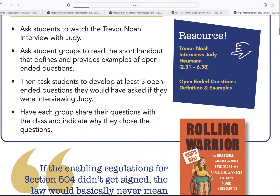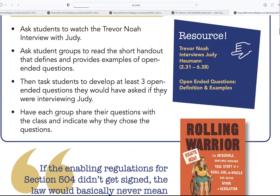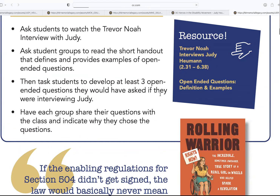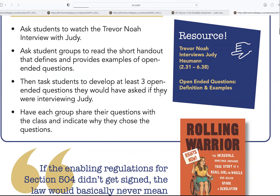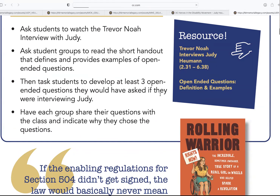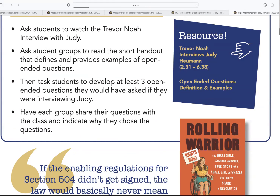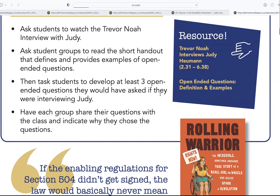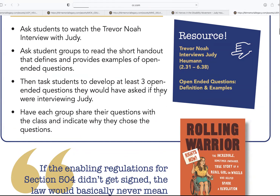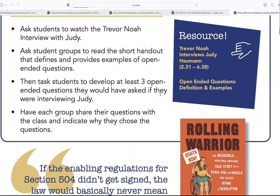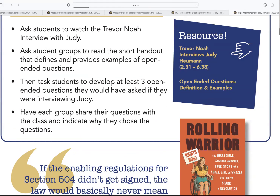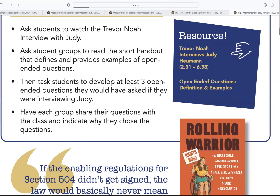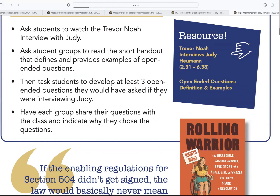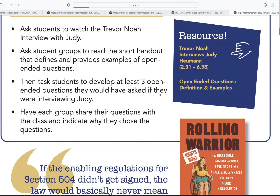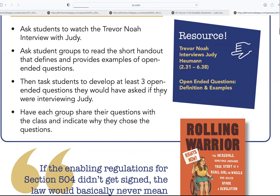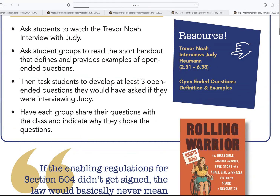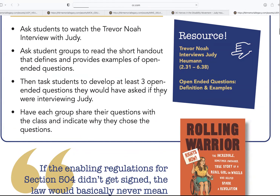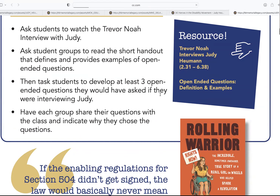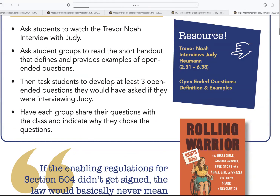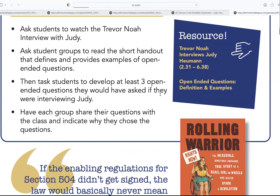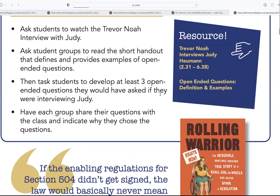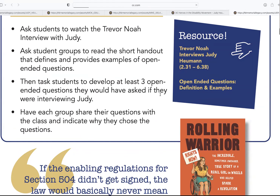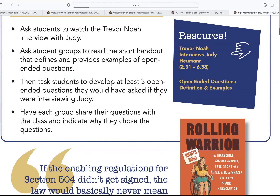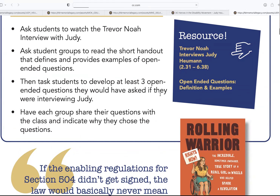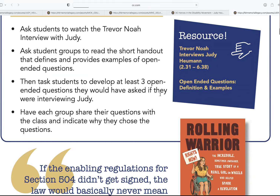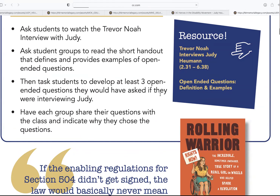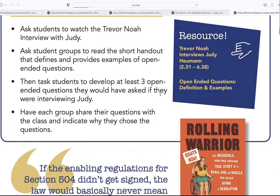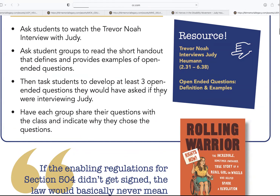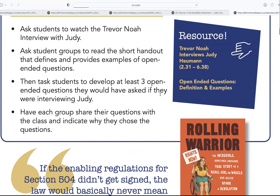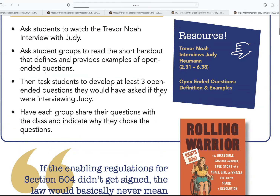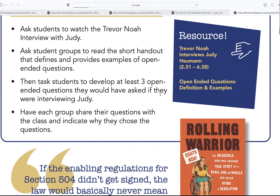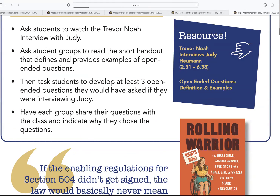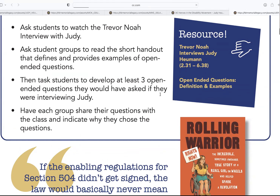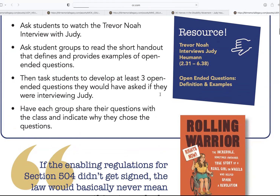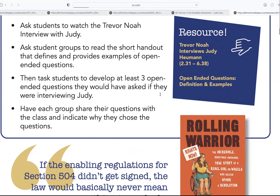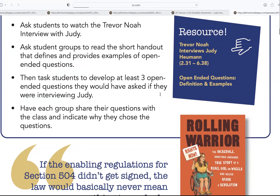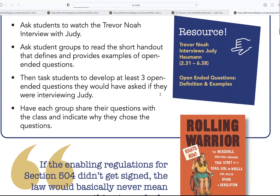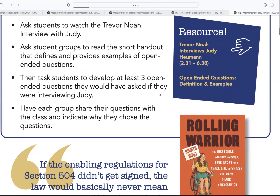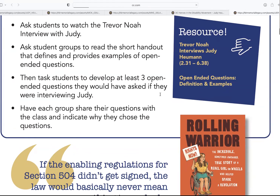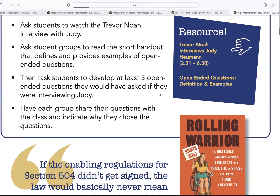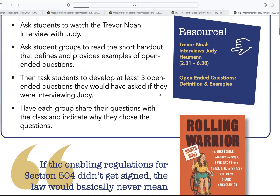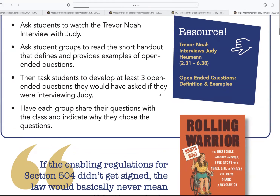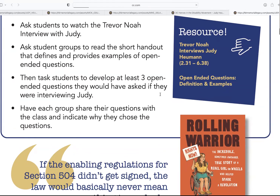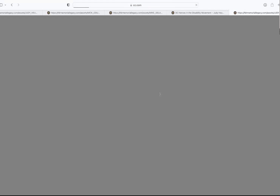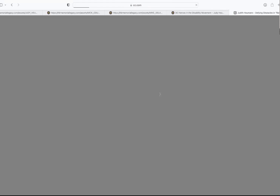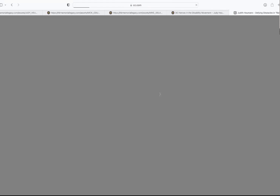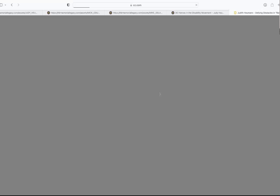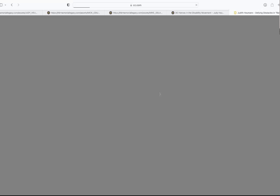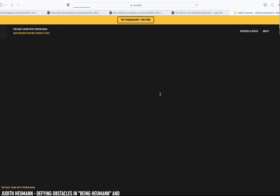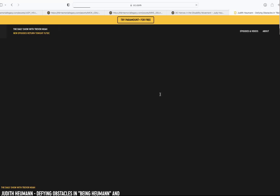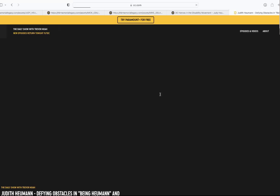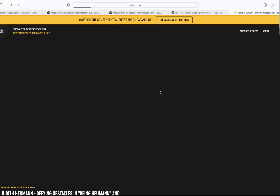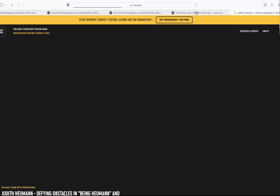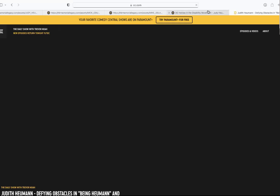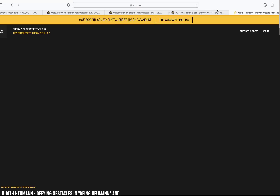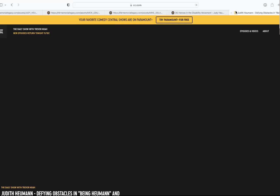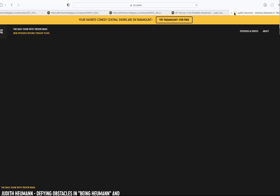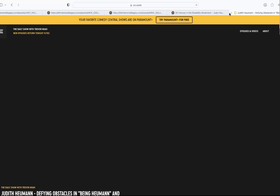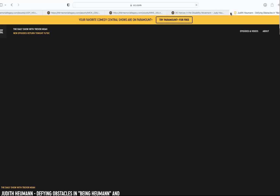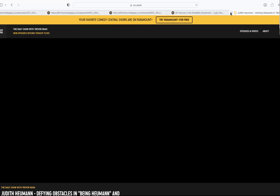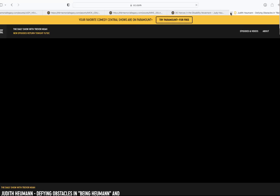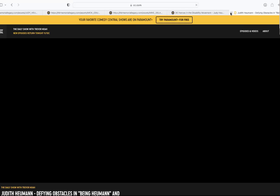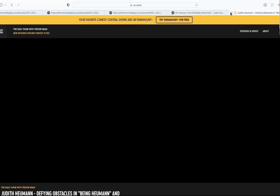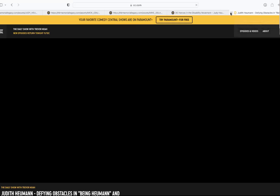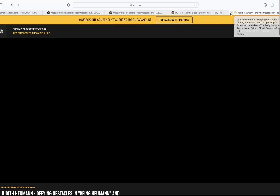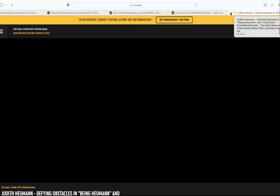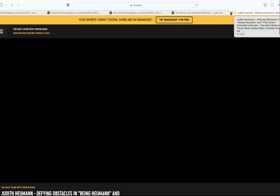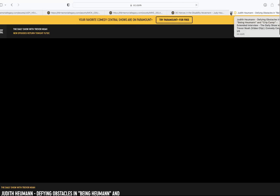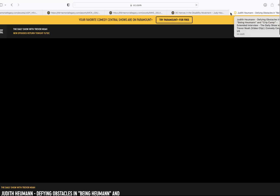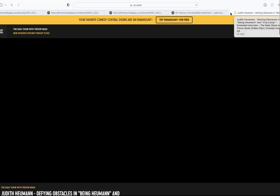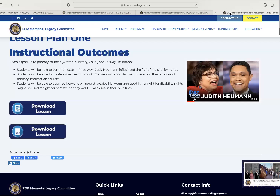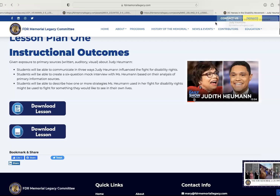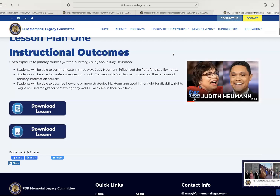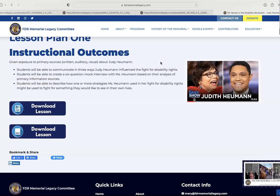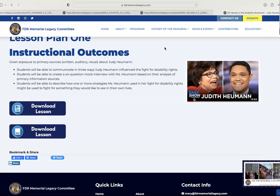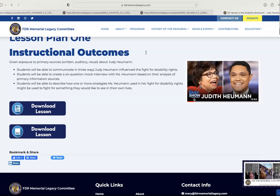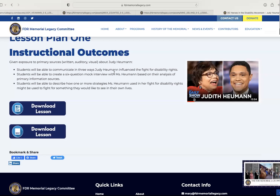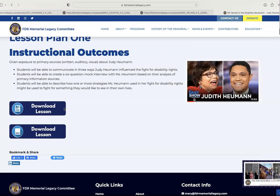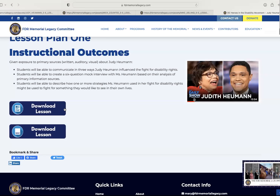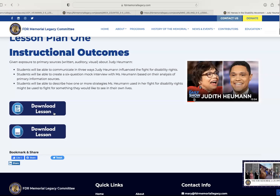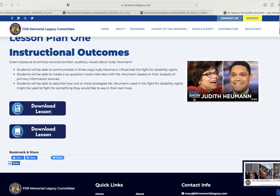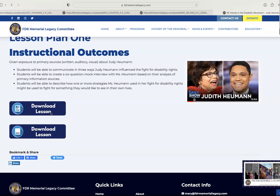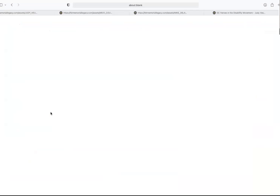The intent was definitely not to have students have to respond in the same way for every kind of activity in which they were asked to express what they had learned.